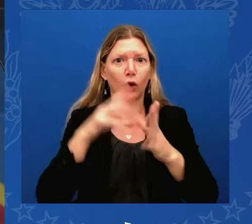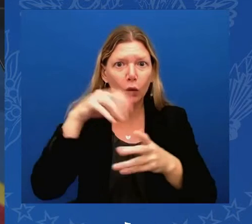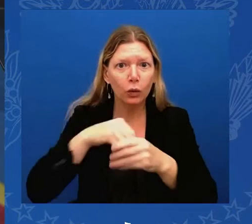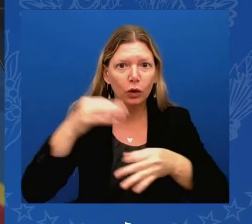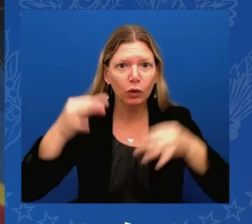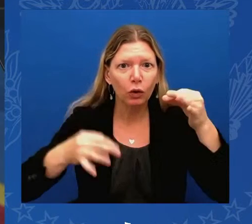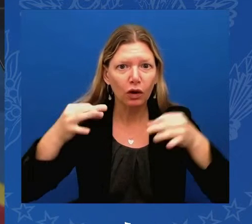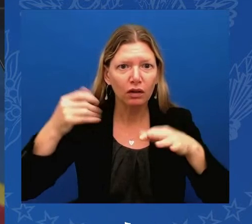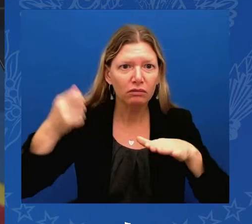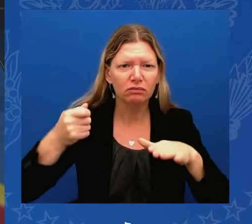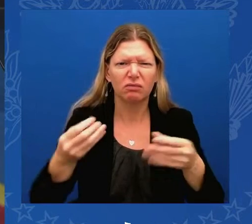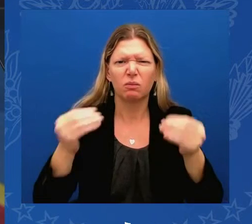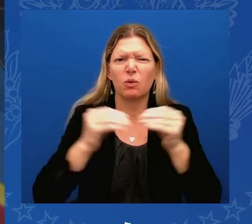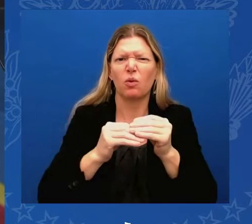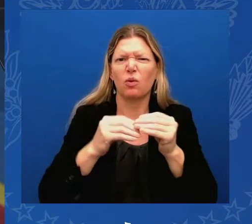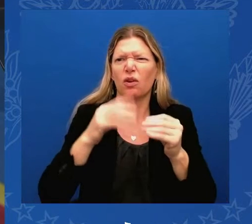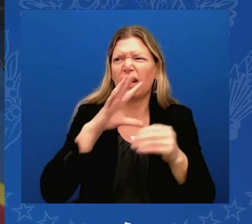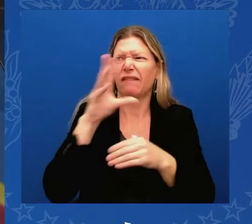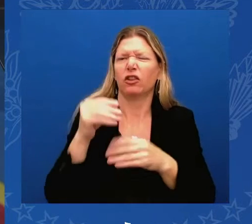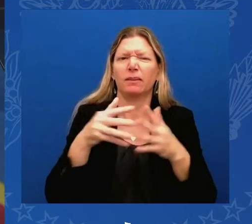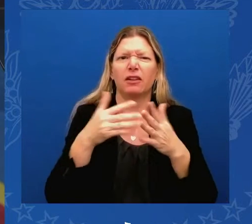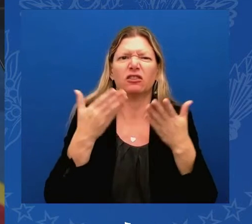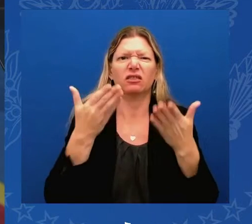killing innocent lives and holding people hostage.